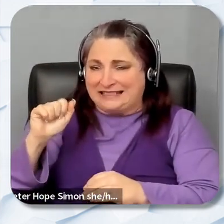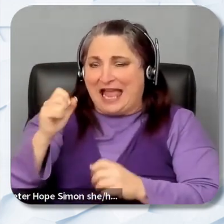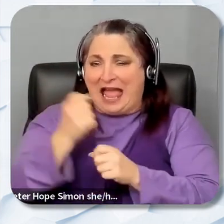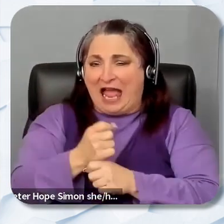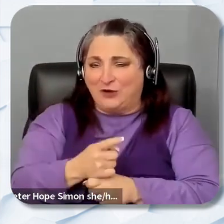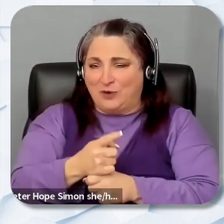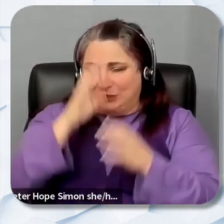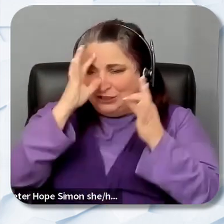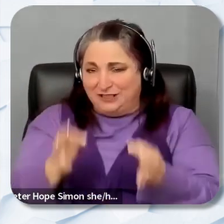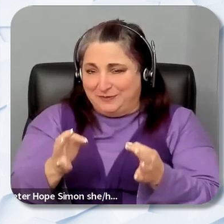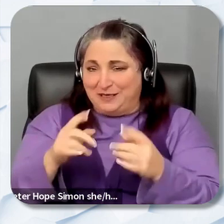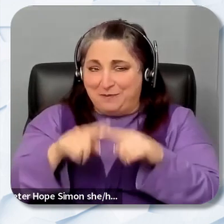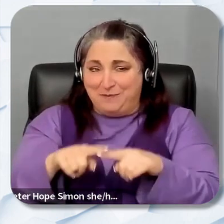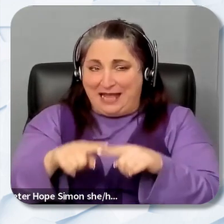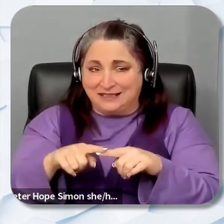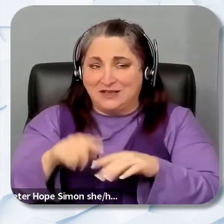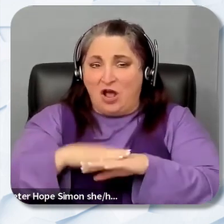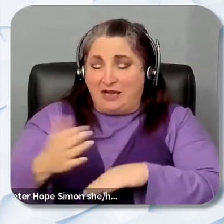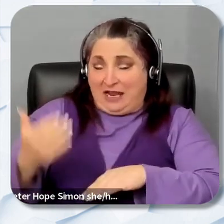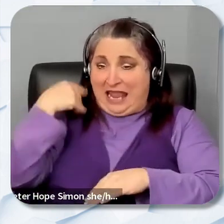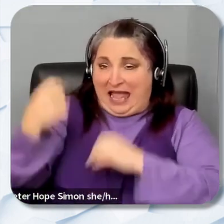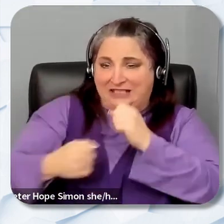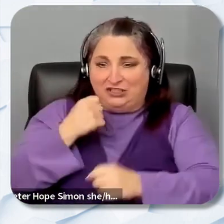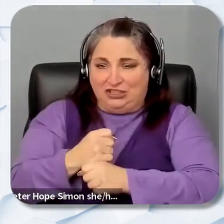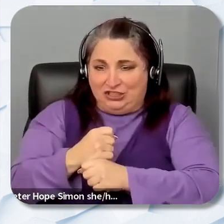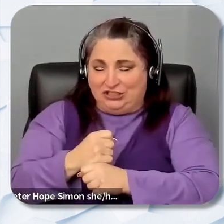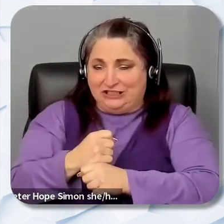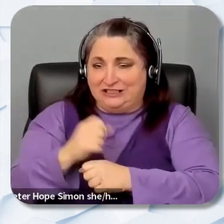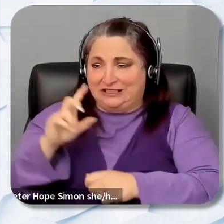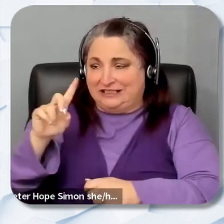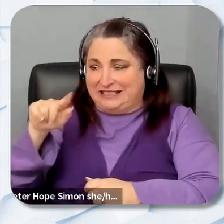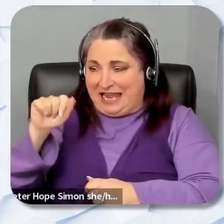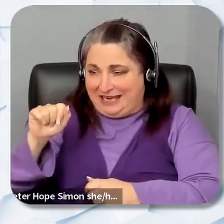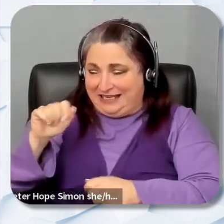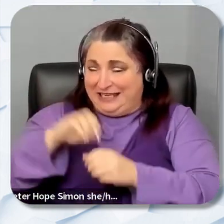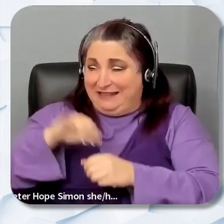based off of lag-year data. In the Annual Determination Letter, you will also find your